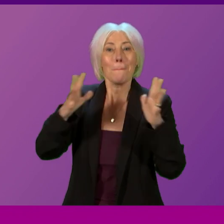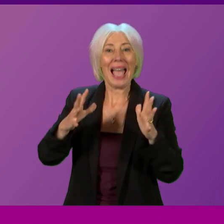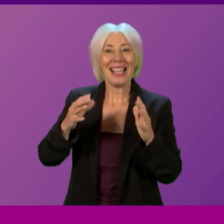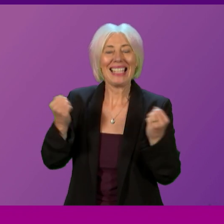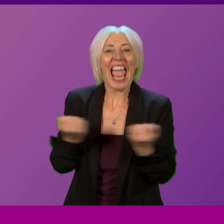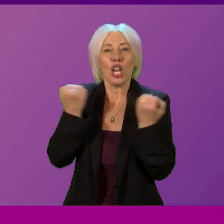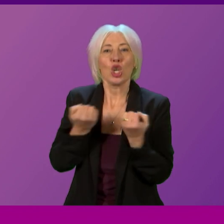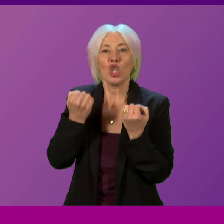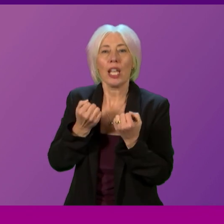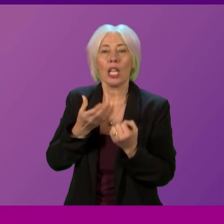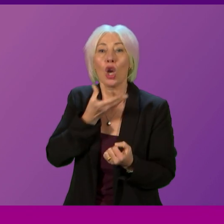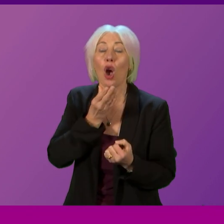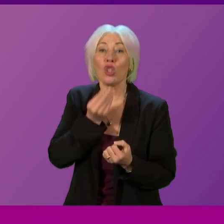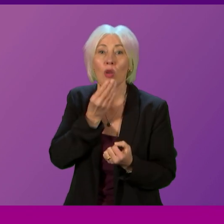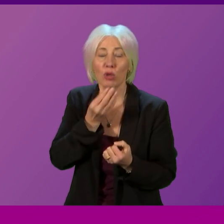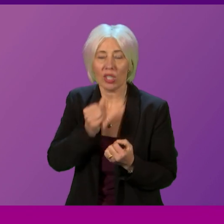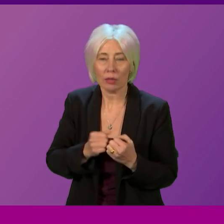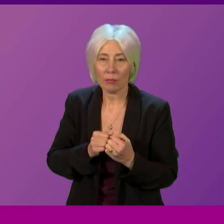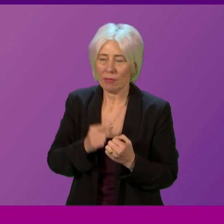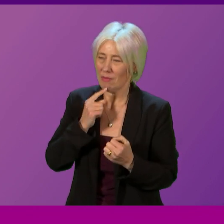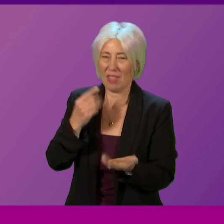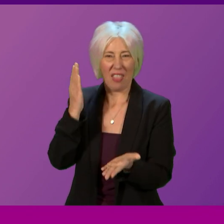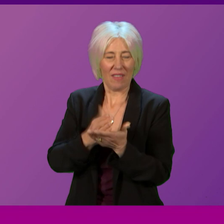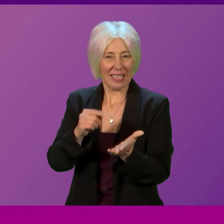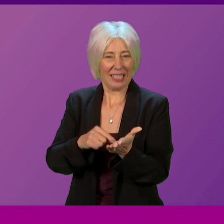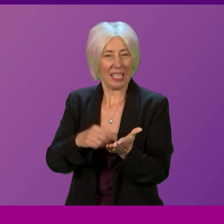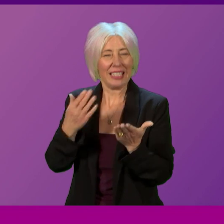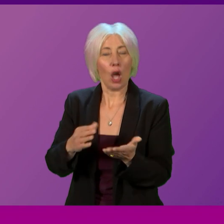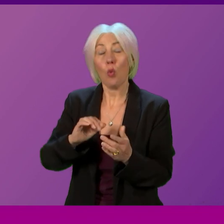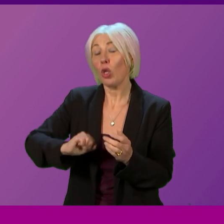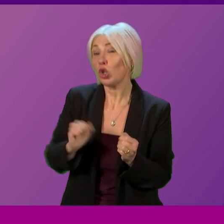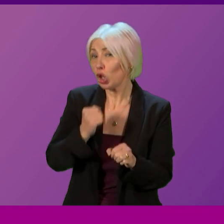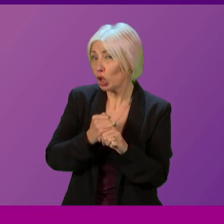Minister’s new understanding of the facts cause the Scottish Government to reconsider